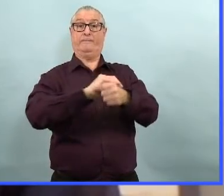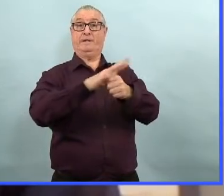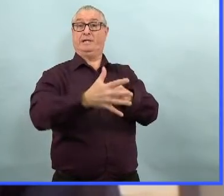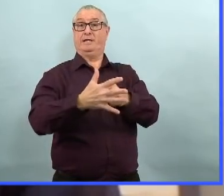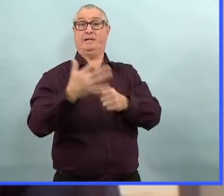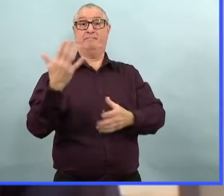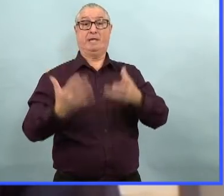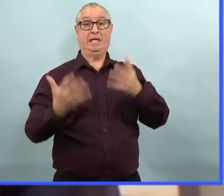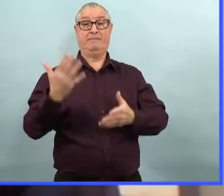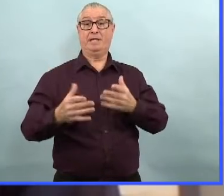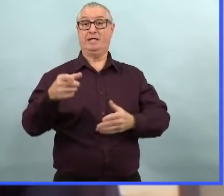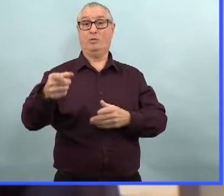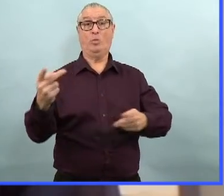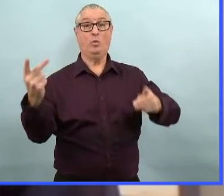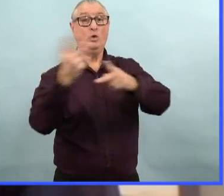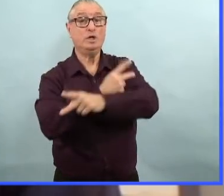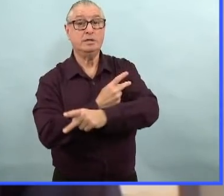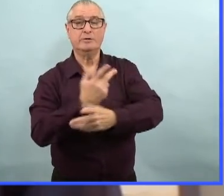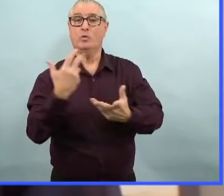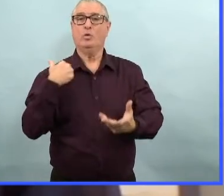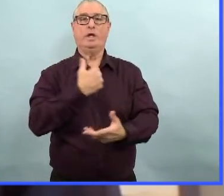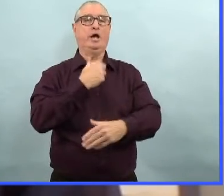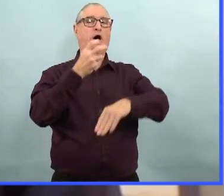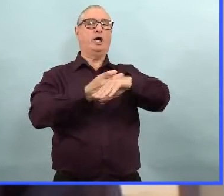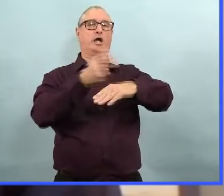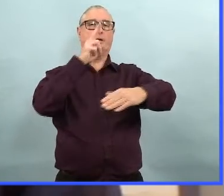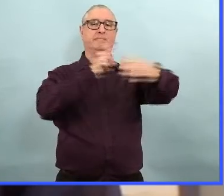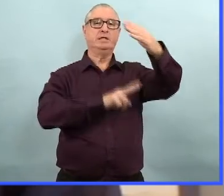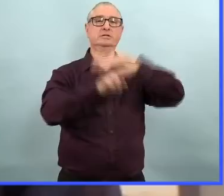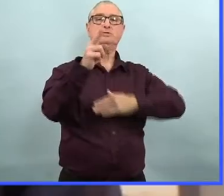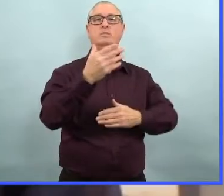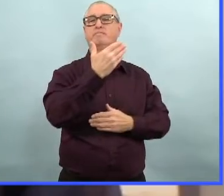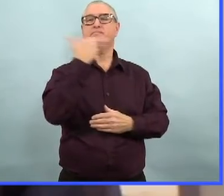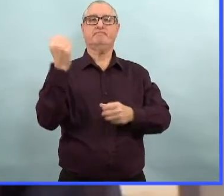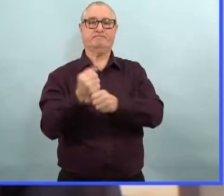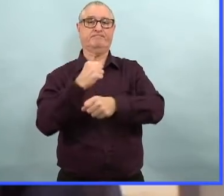think is going to be best for manitobans and i sure hope that's going to include a